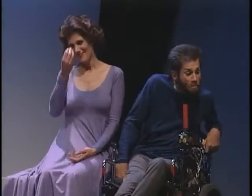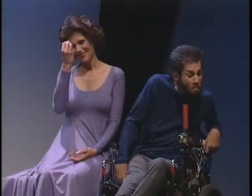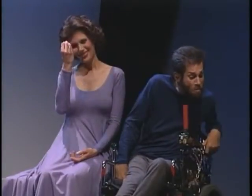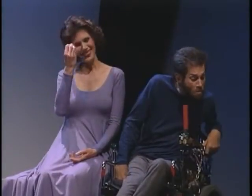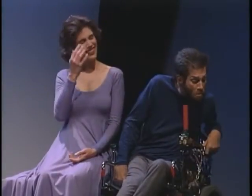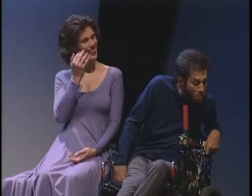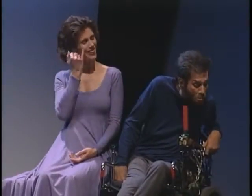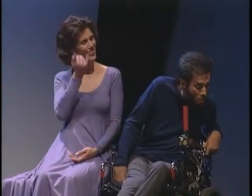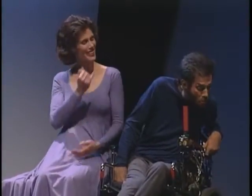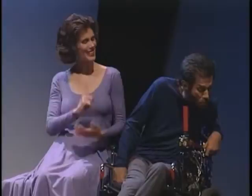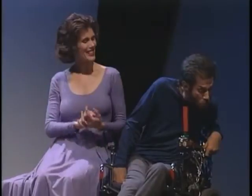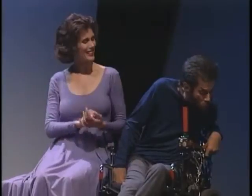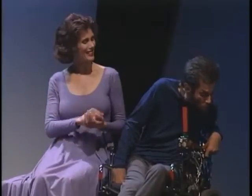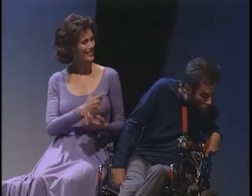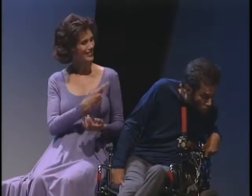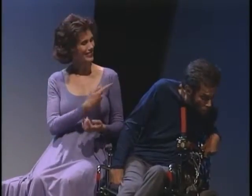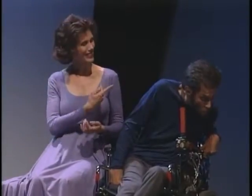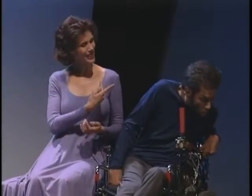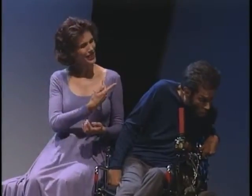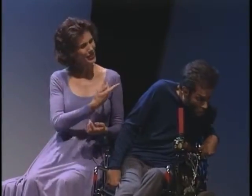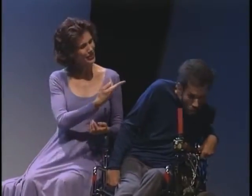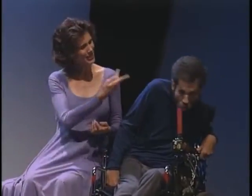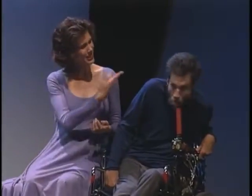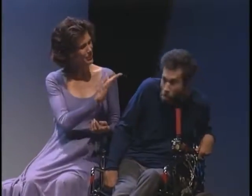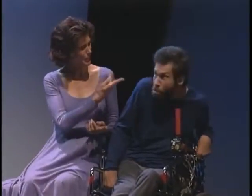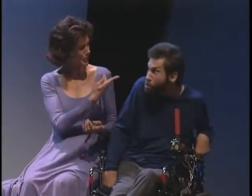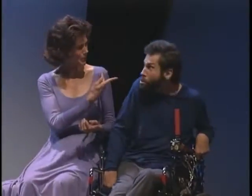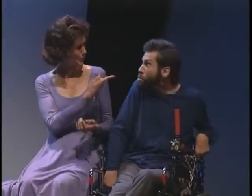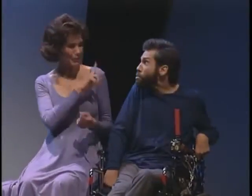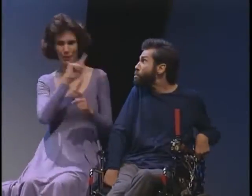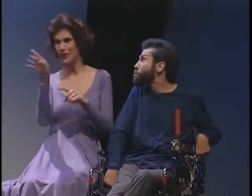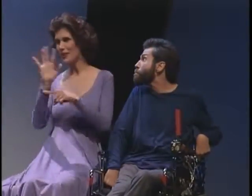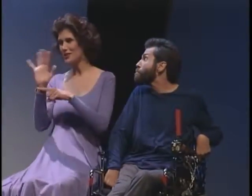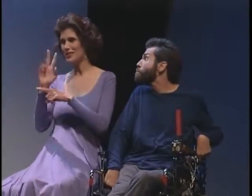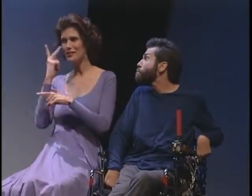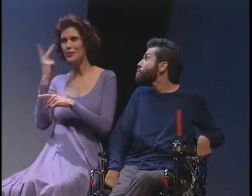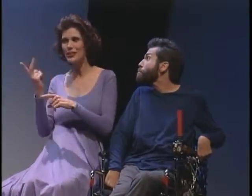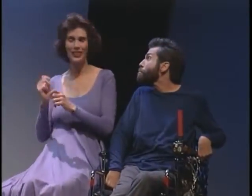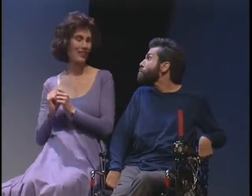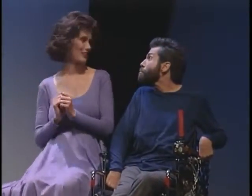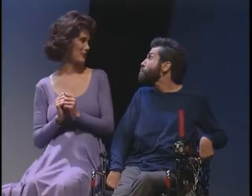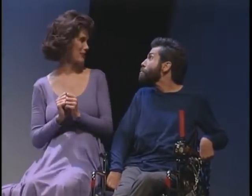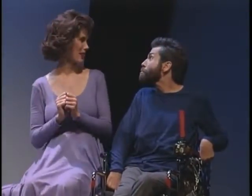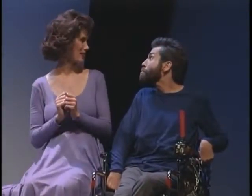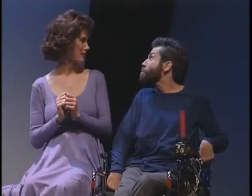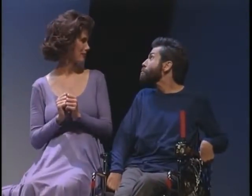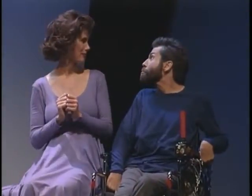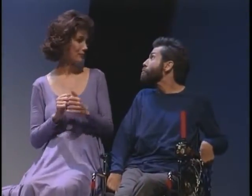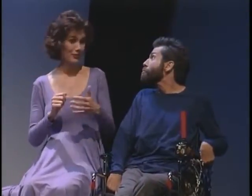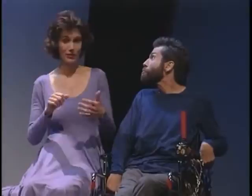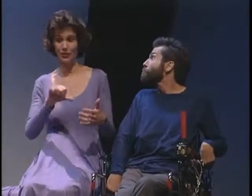good idea they say maybe maybe we could go see a movie together sometime or